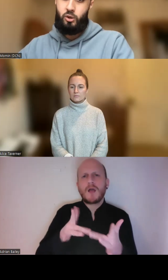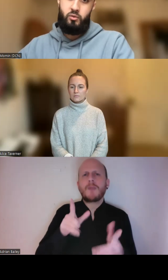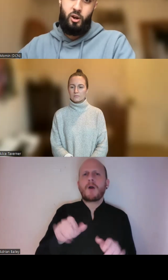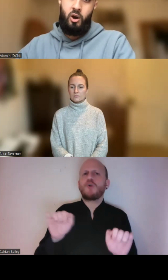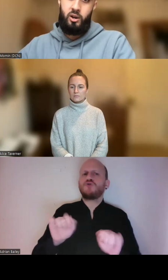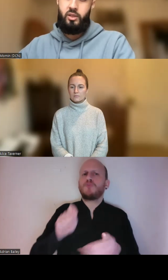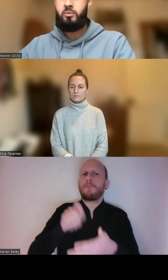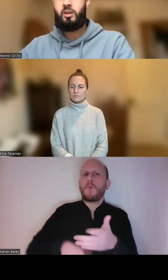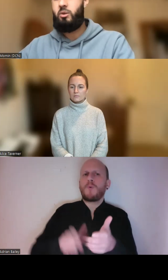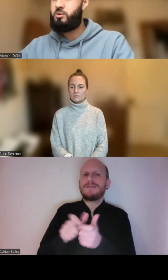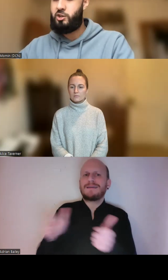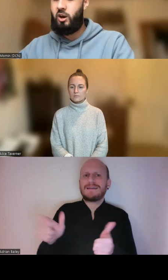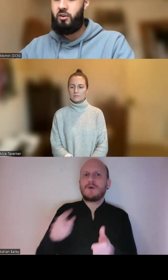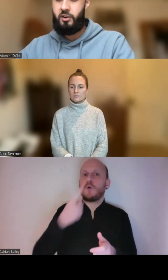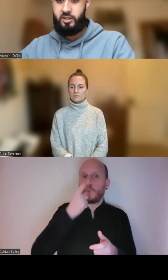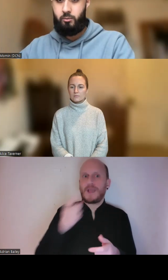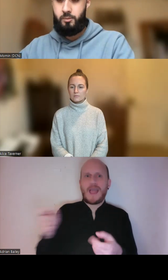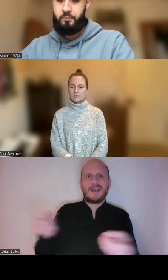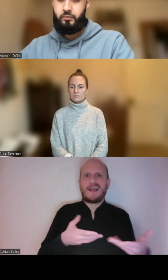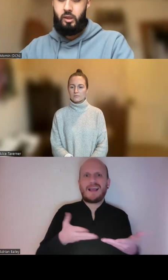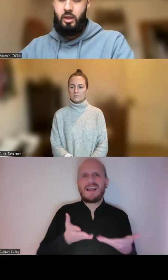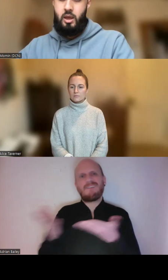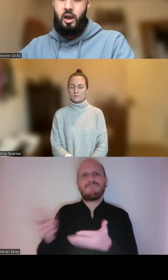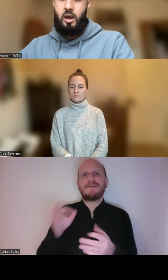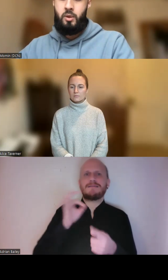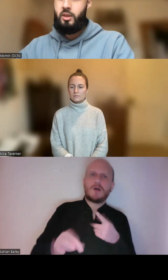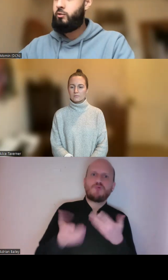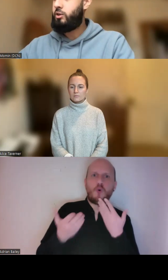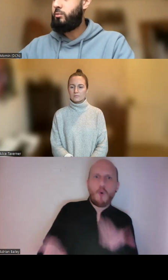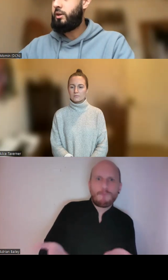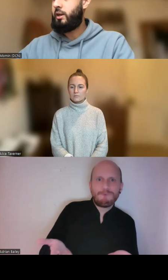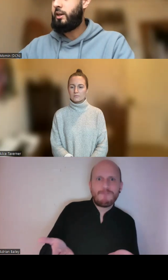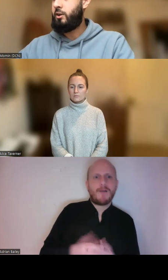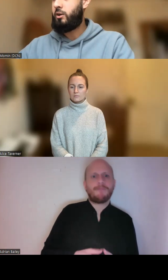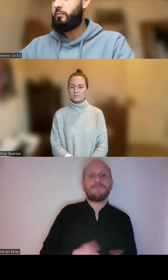You can retarget them, give them a special offer for example. Then you've got something like TikTok